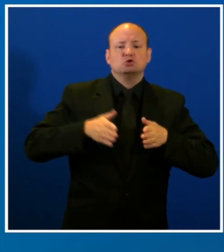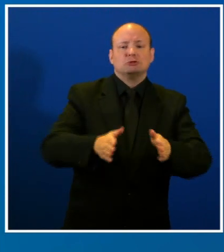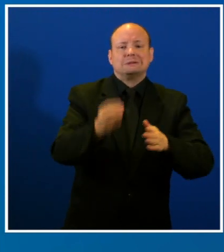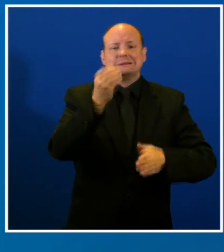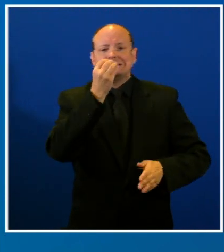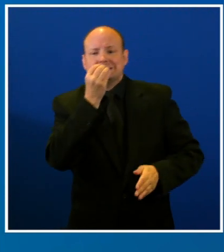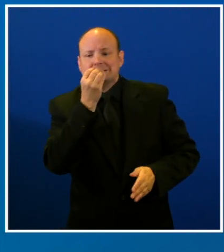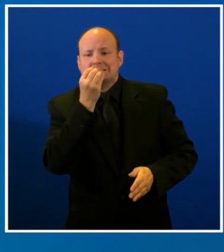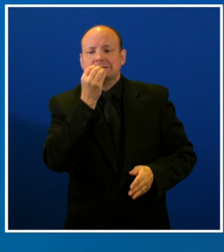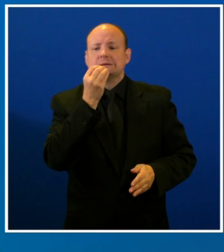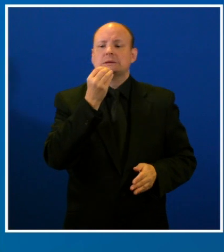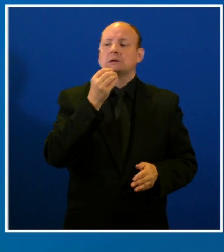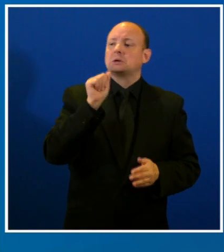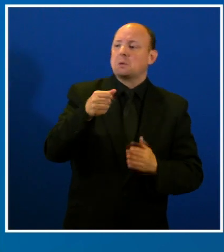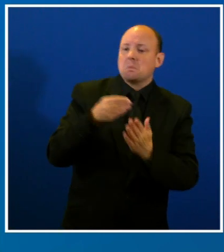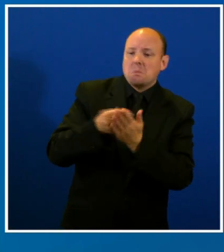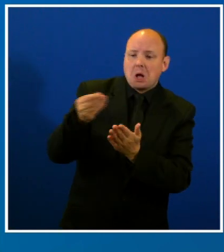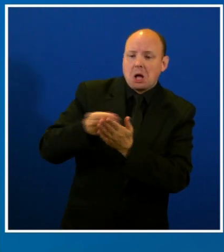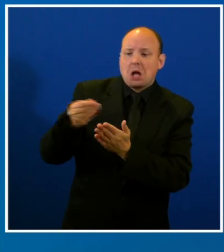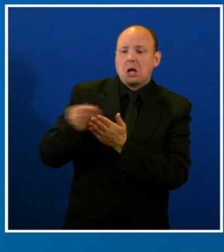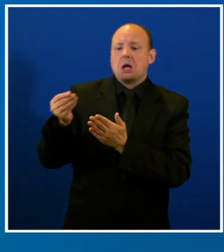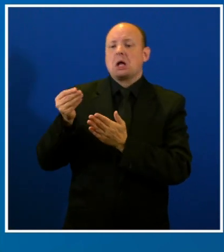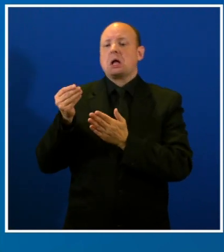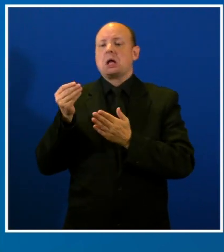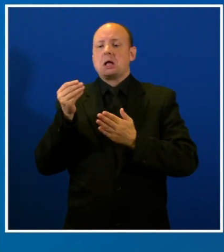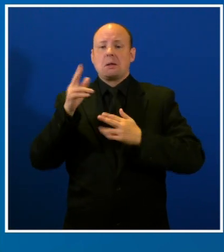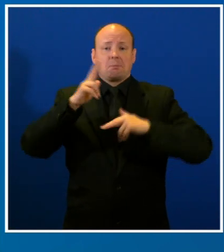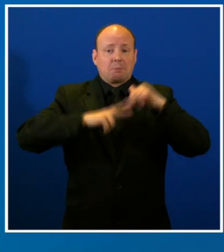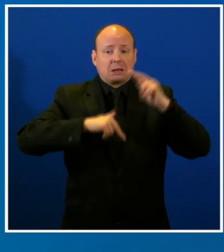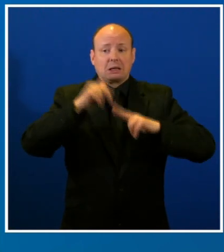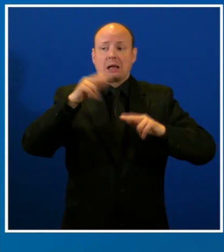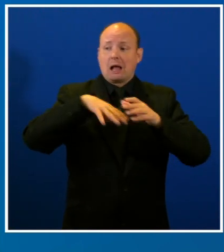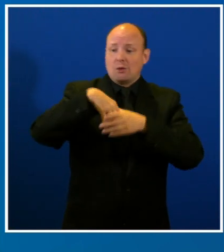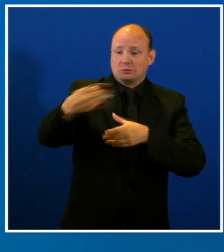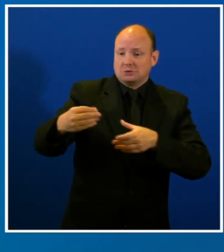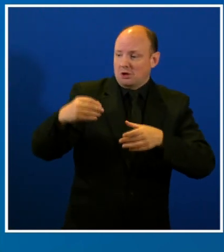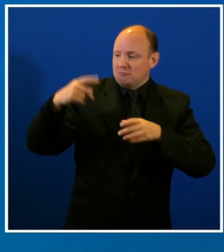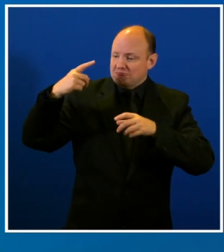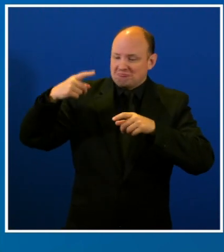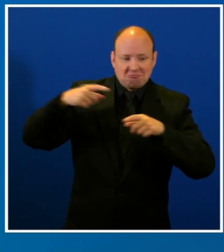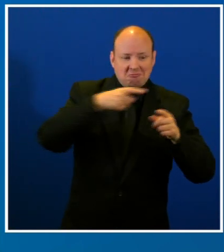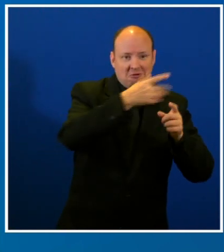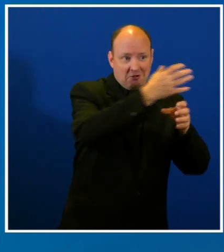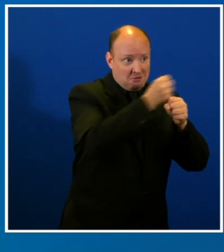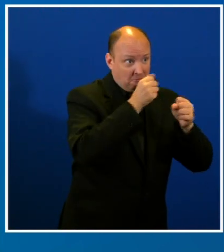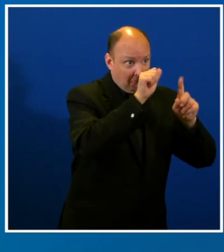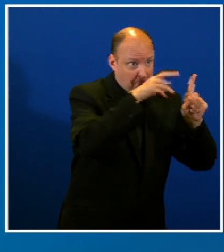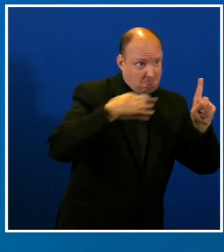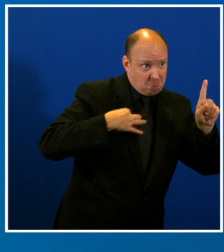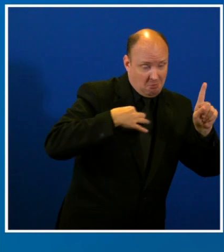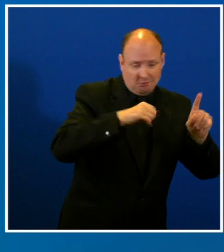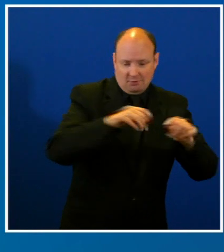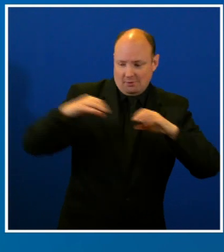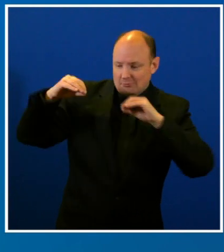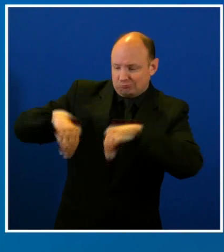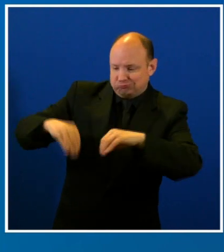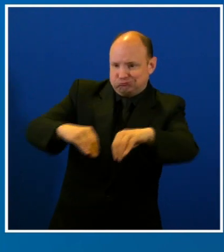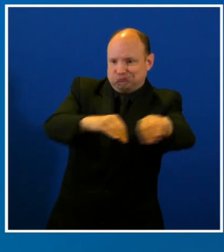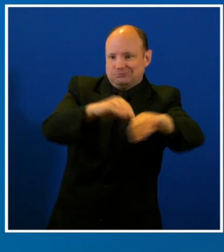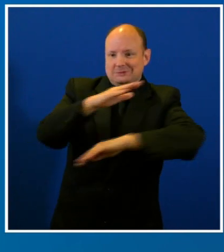outdoor seating capacity as they face the new restrictions. If you're able please support our local businesses as much as